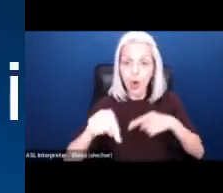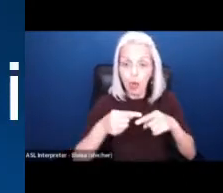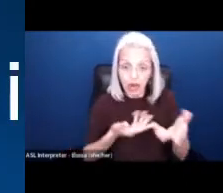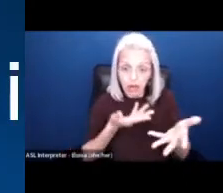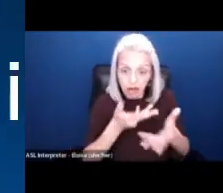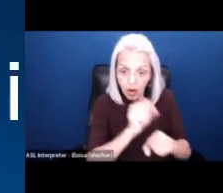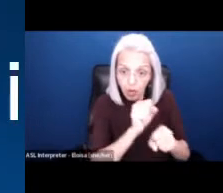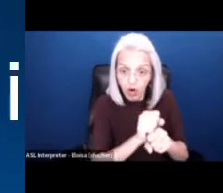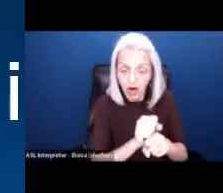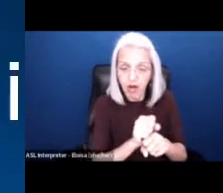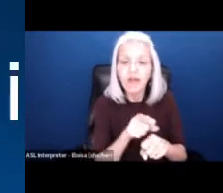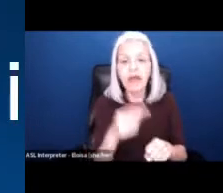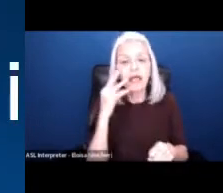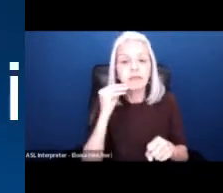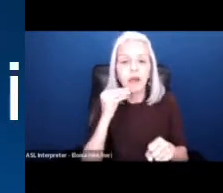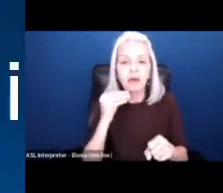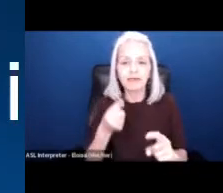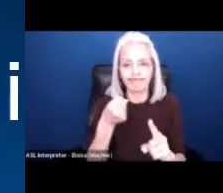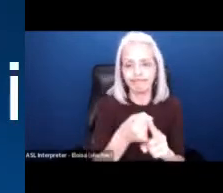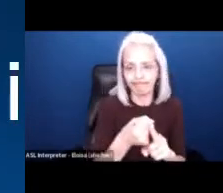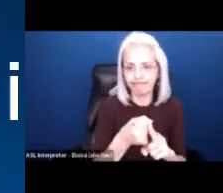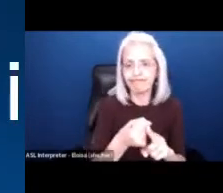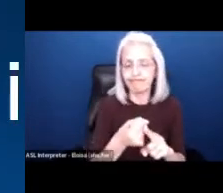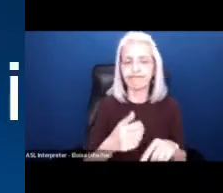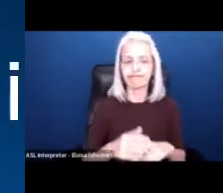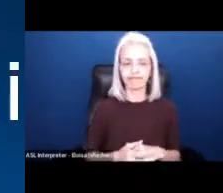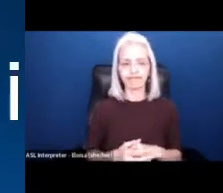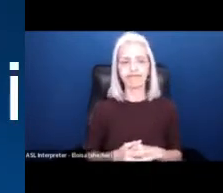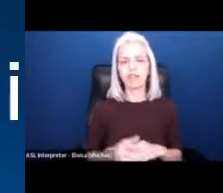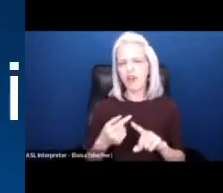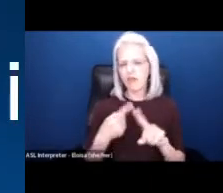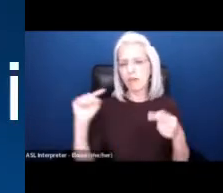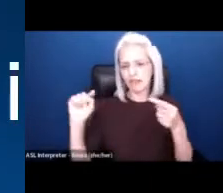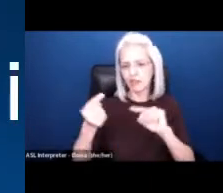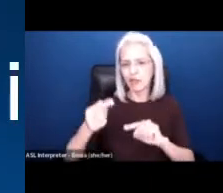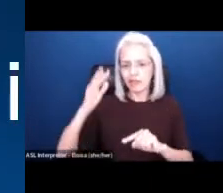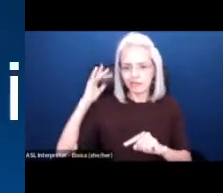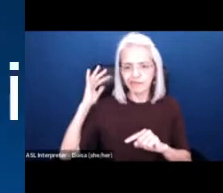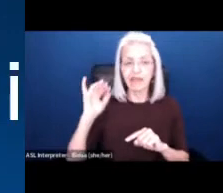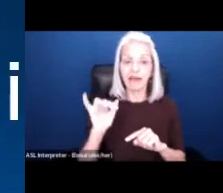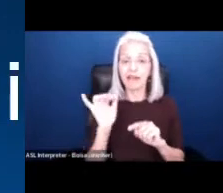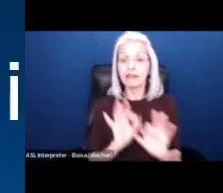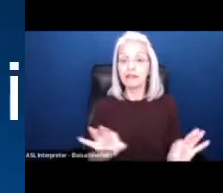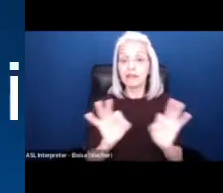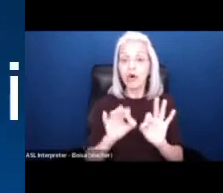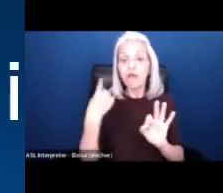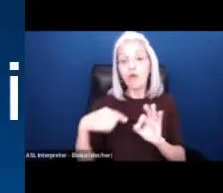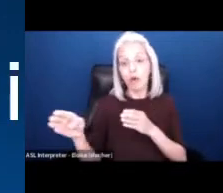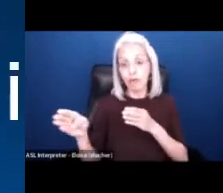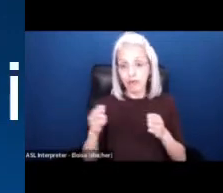consequences, they're going to be showing some of the effects of that injury. And that's particularly for in the behavioral health setting. The